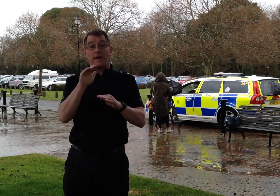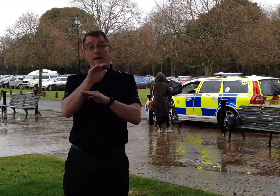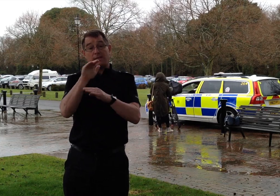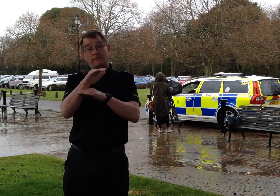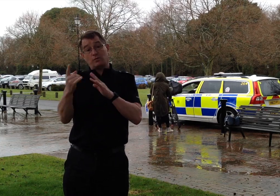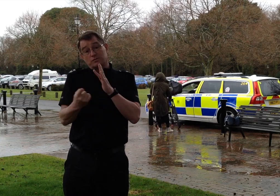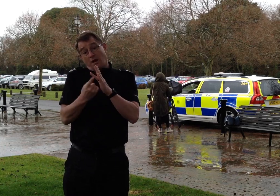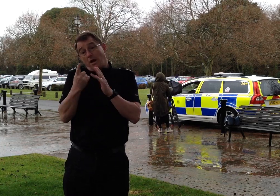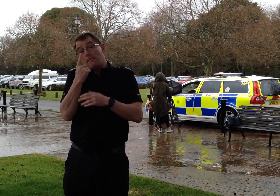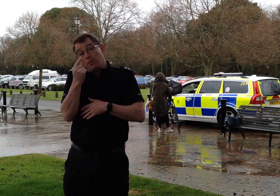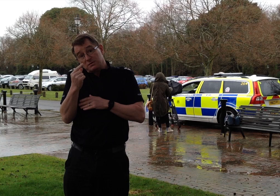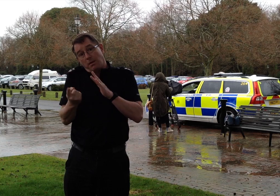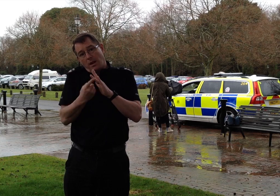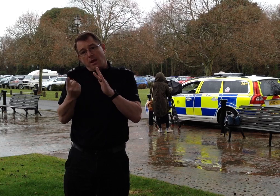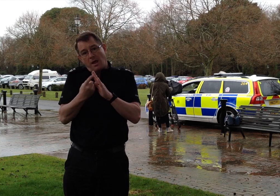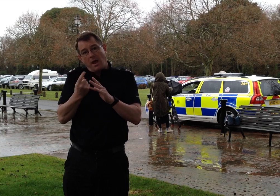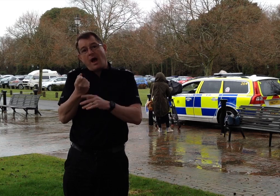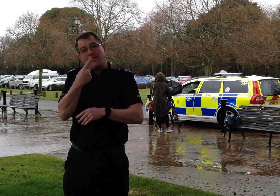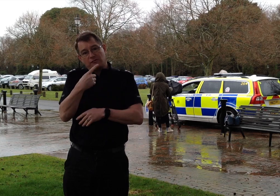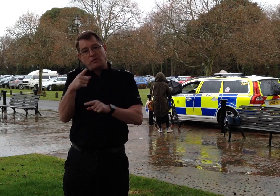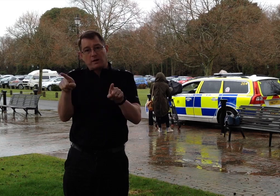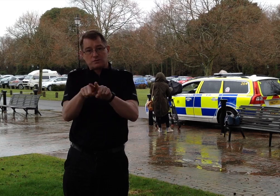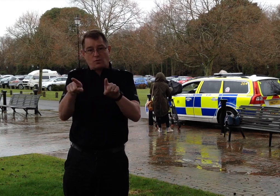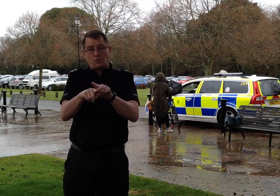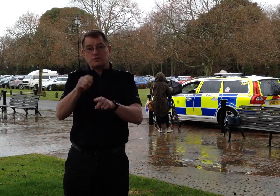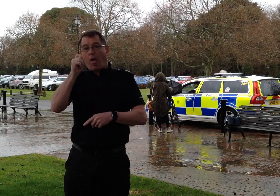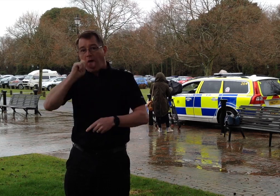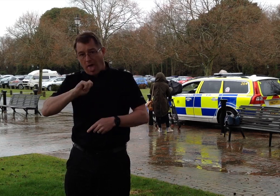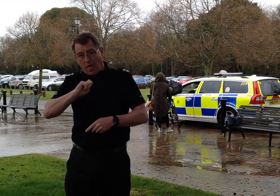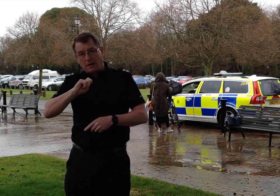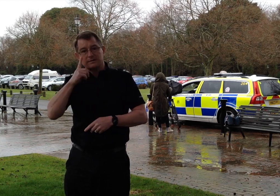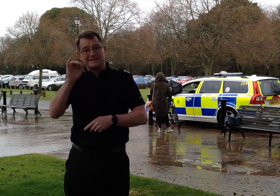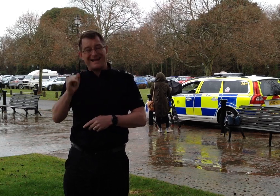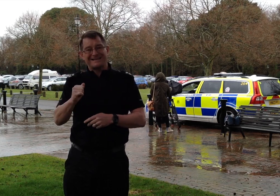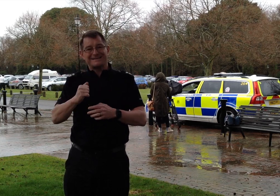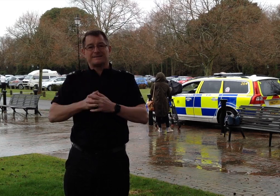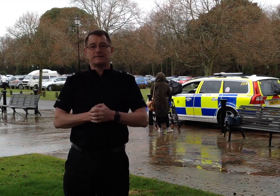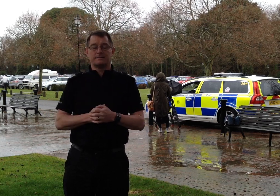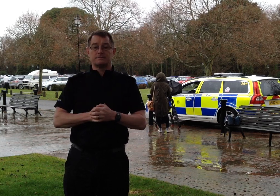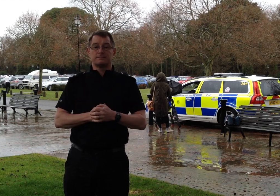In the future, it's possible that swab tests will cover other drugs too.